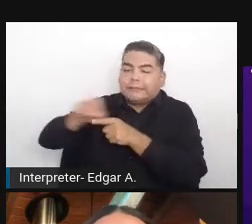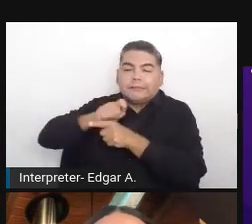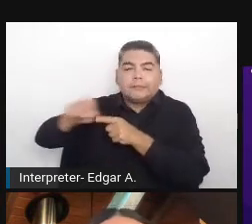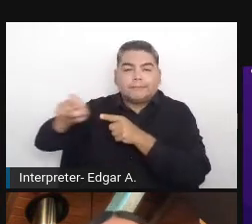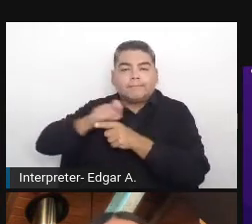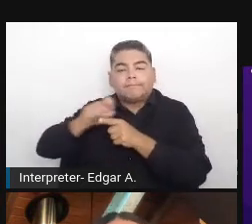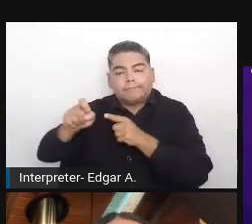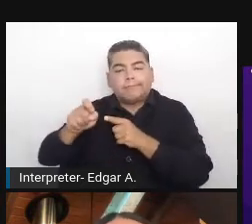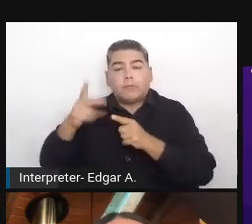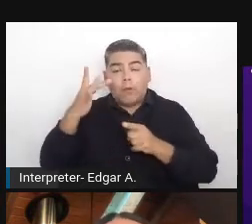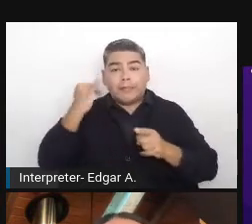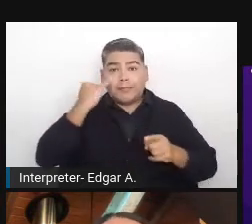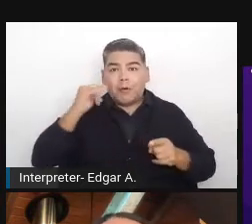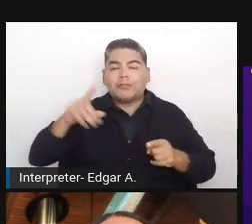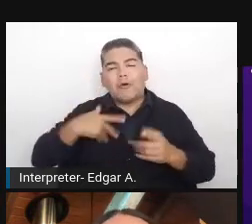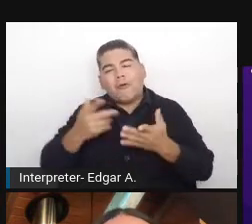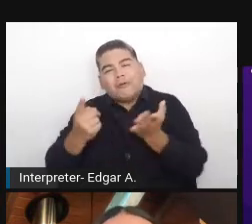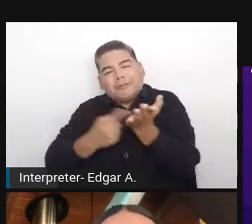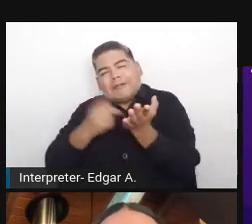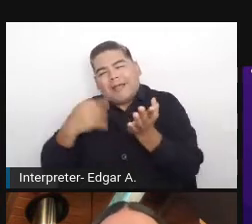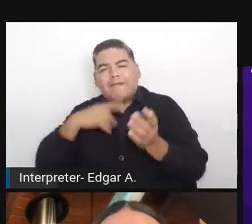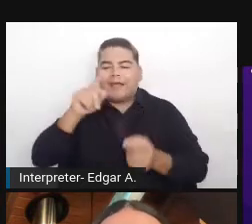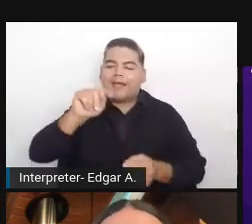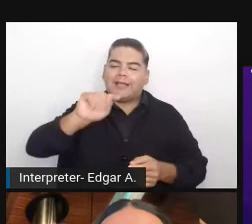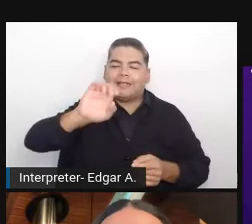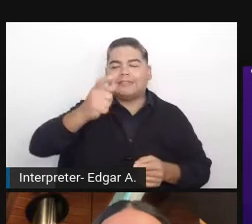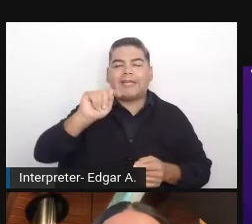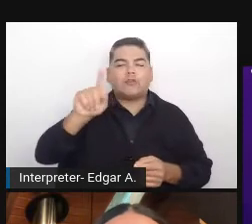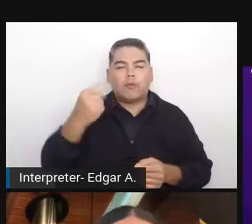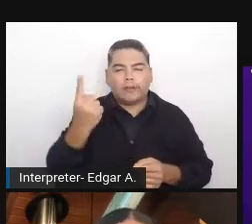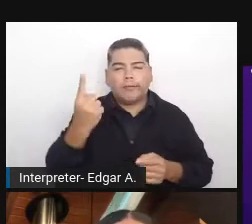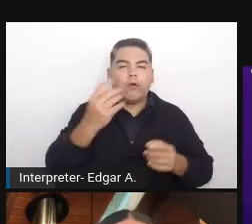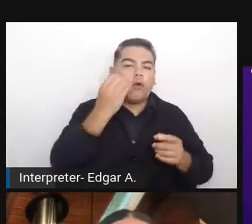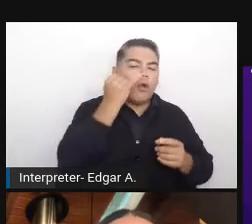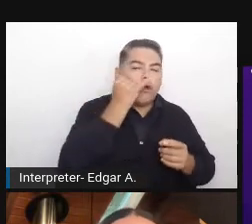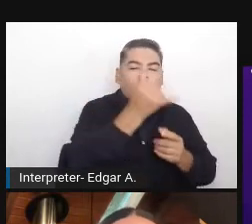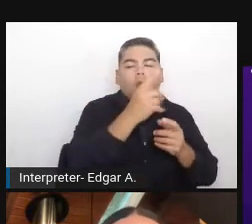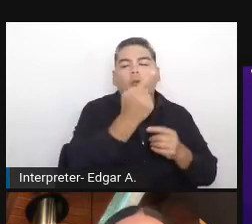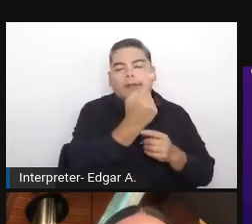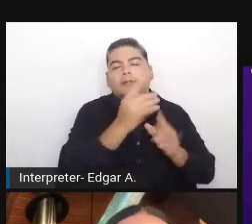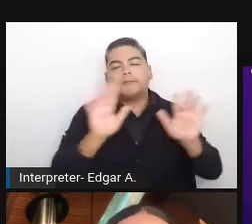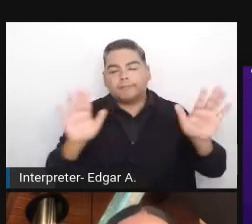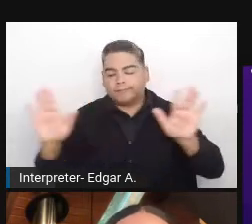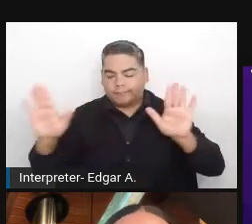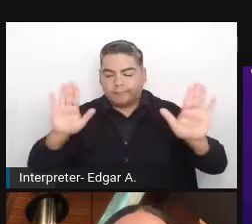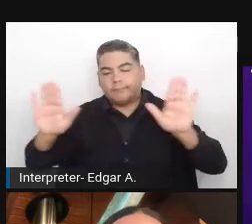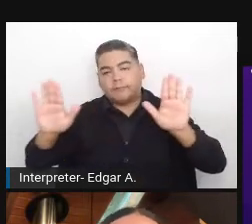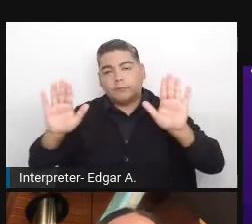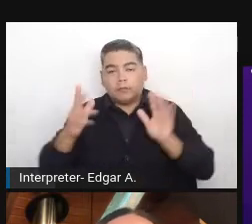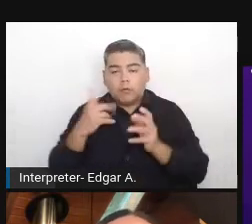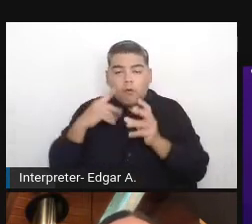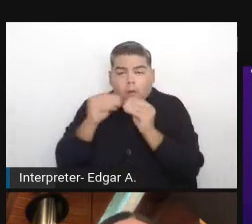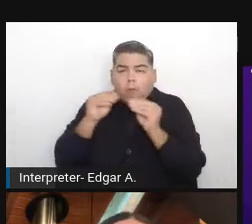The more information you give your users about why you're asking these questions, the more likely they are